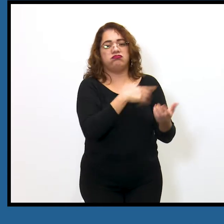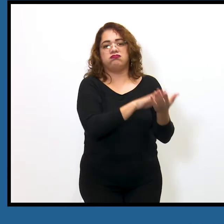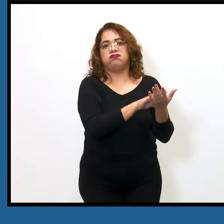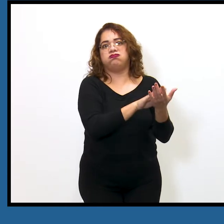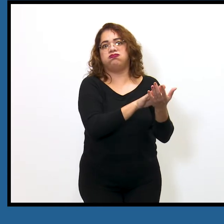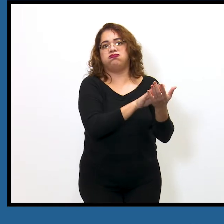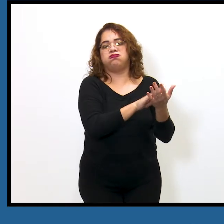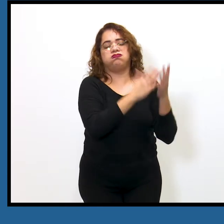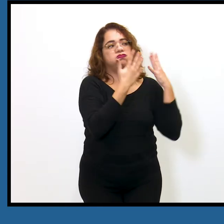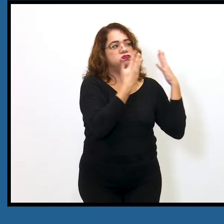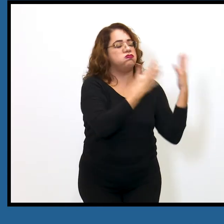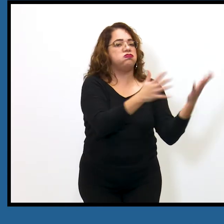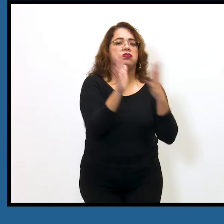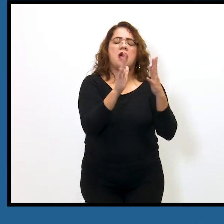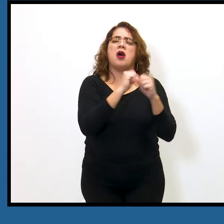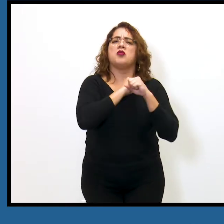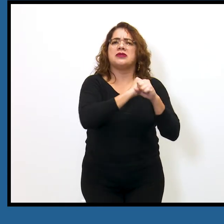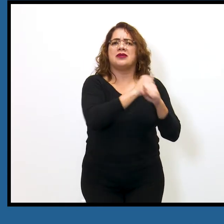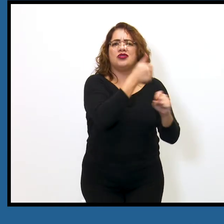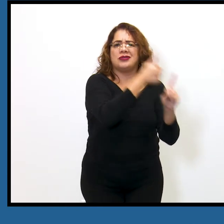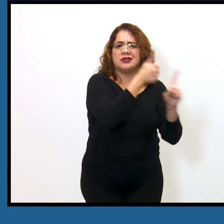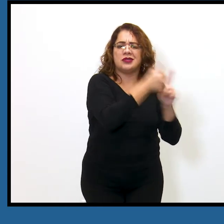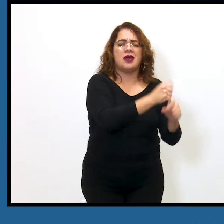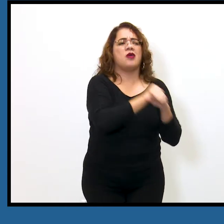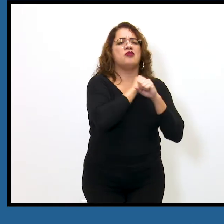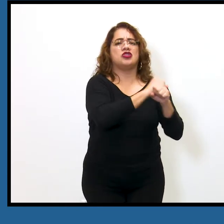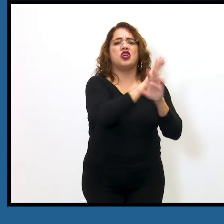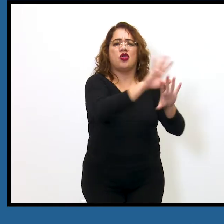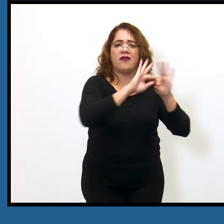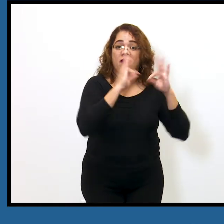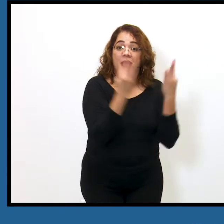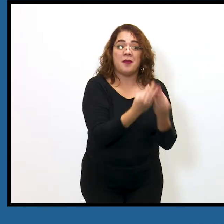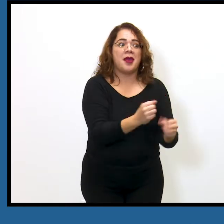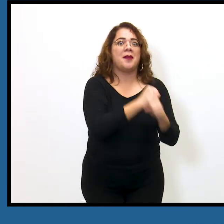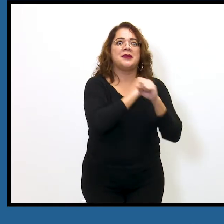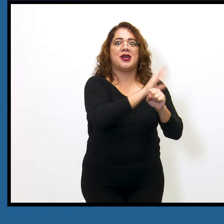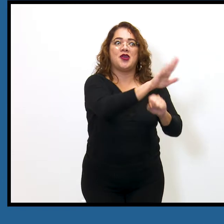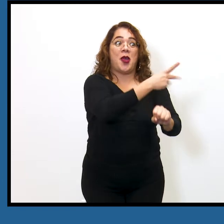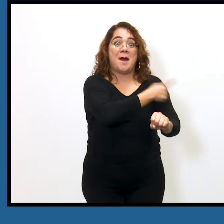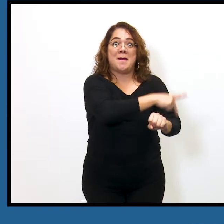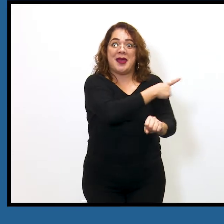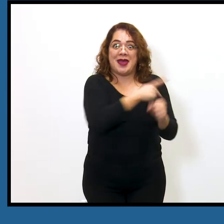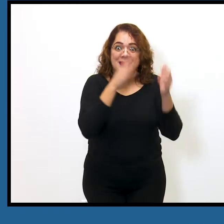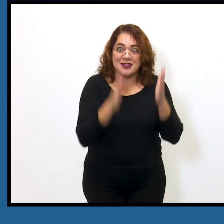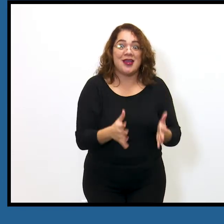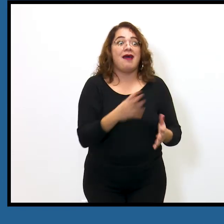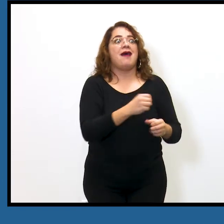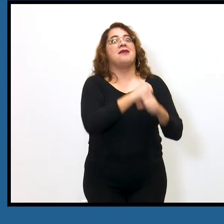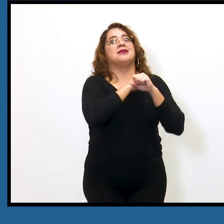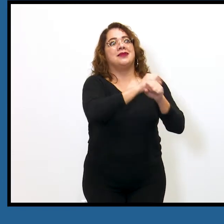but also your family, your patients, and your community. In time the vaccine will be available